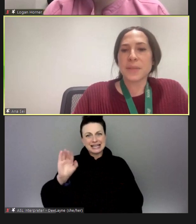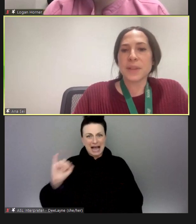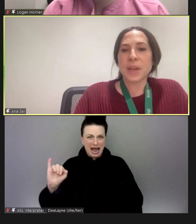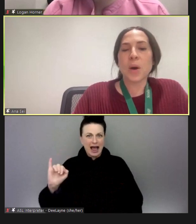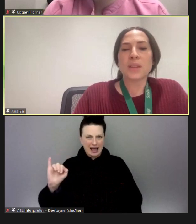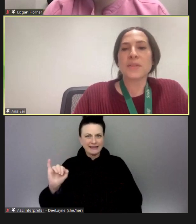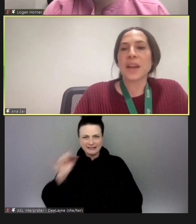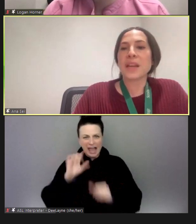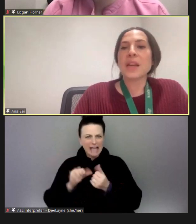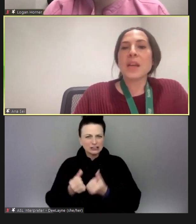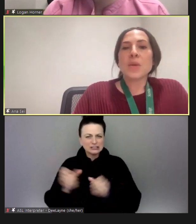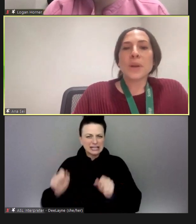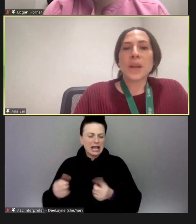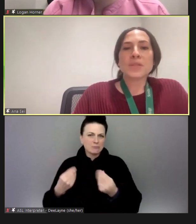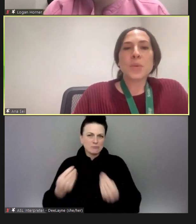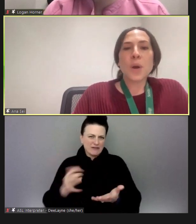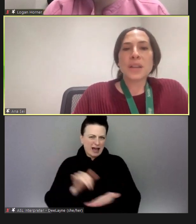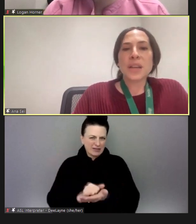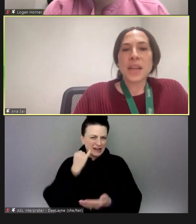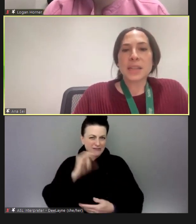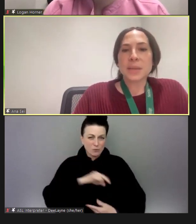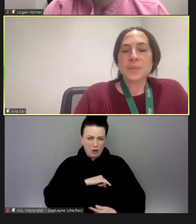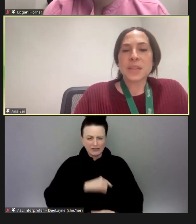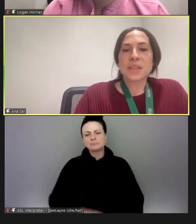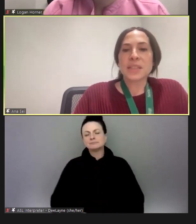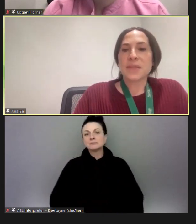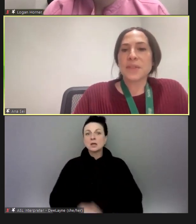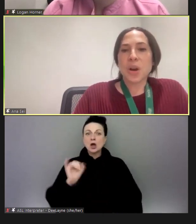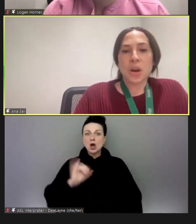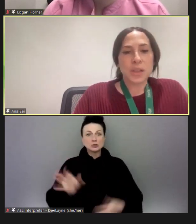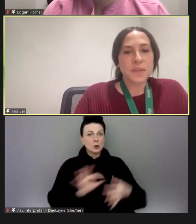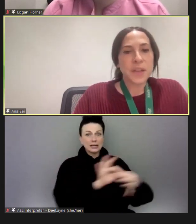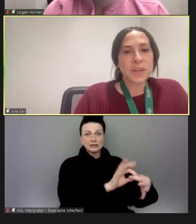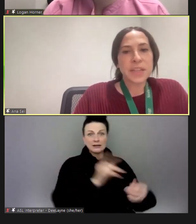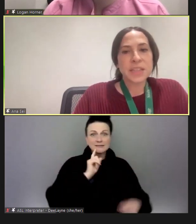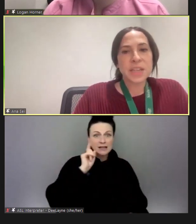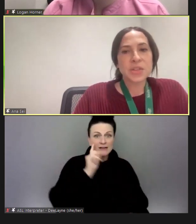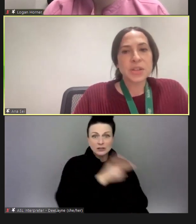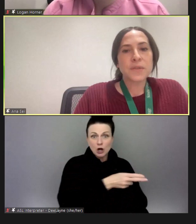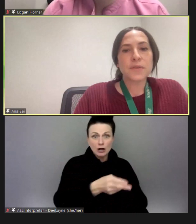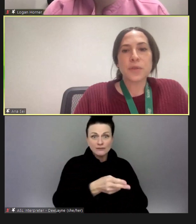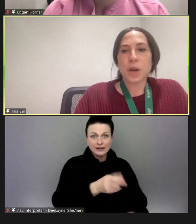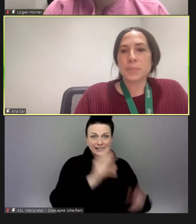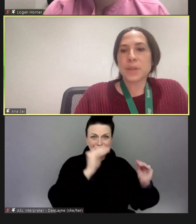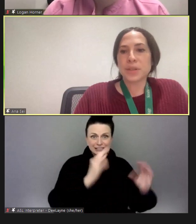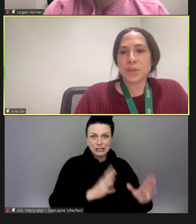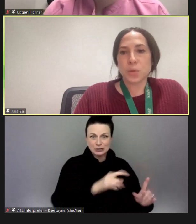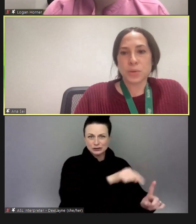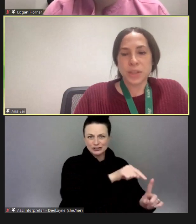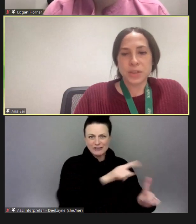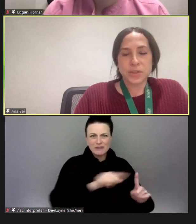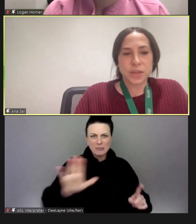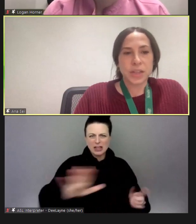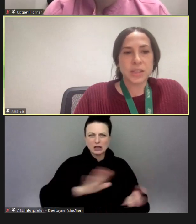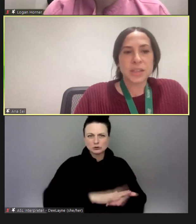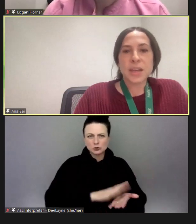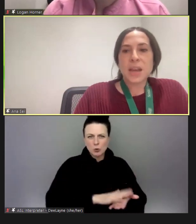they qualify we also want to connect them to the deafen heart of hearing